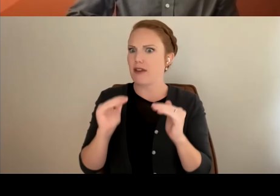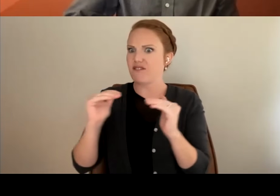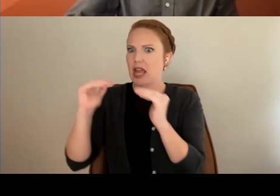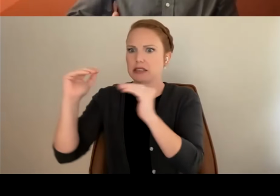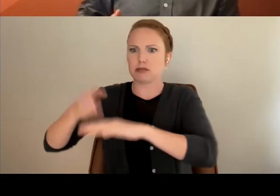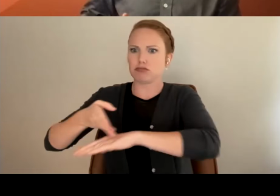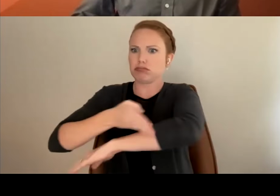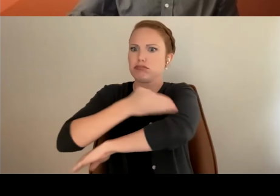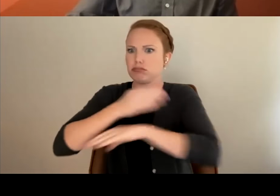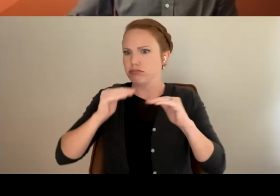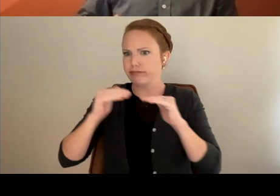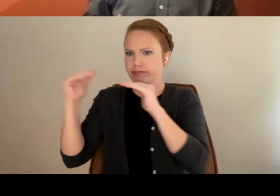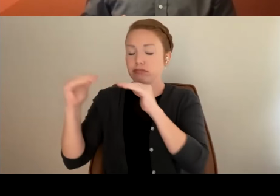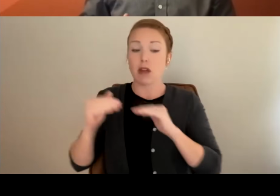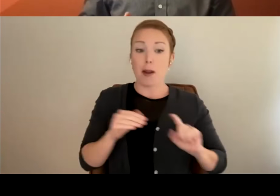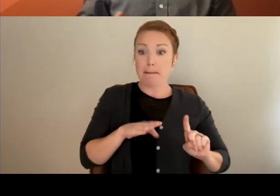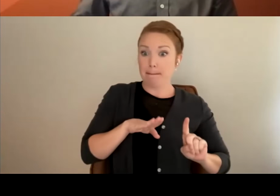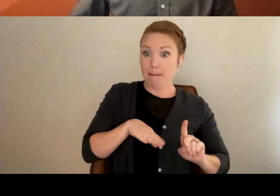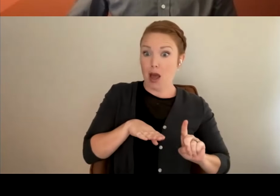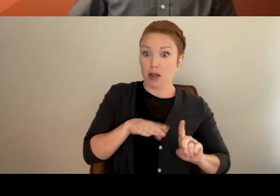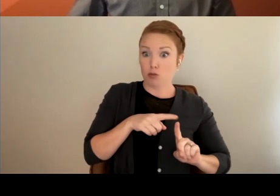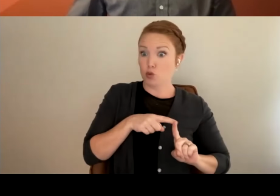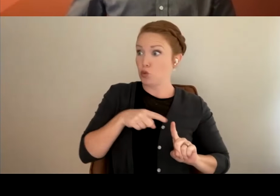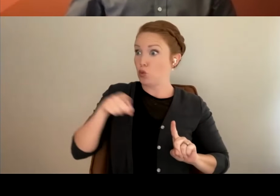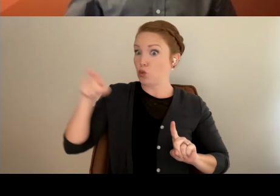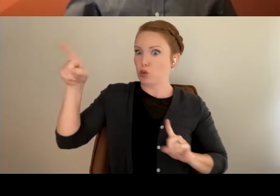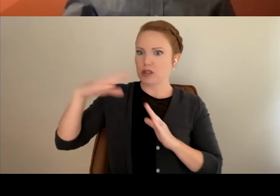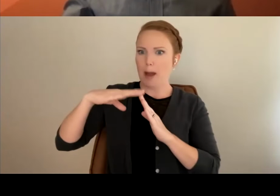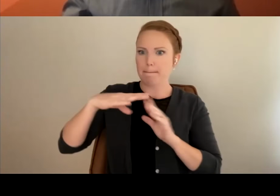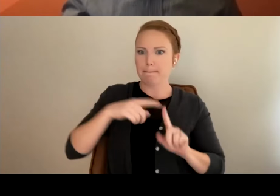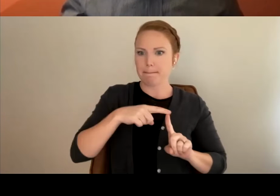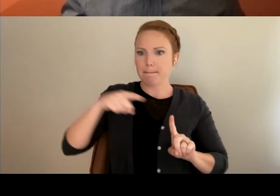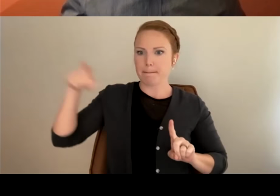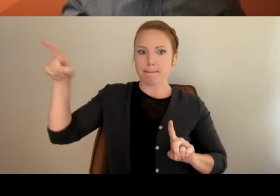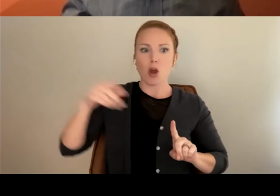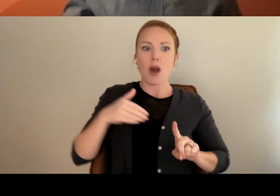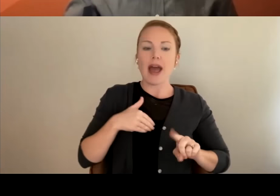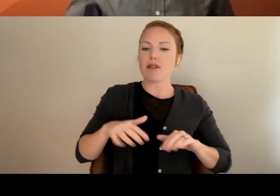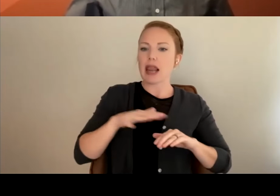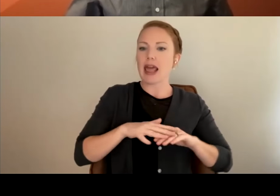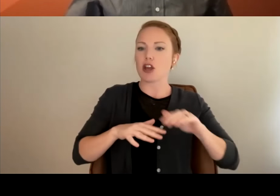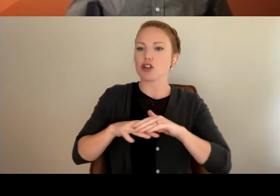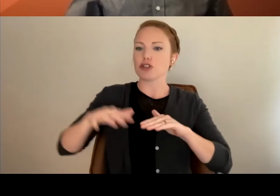going from bottom to top we've got these tiers that I call the layers of facilitation.